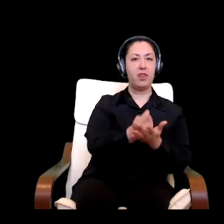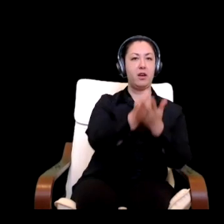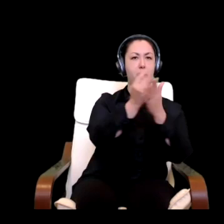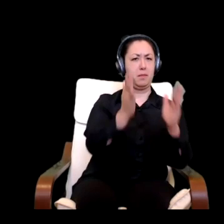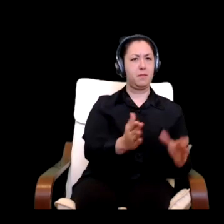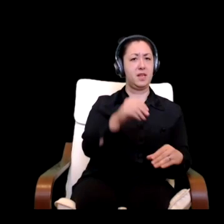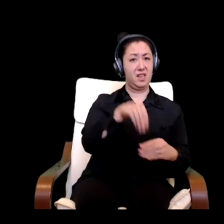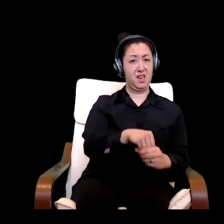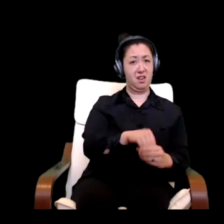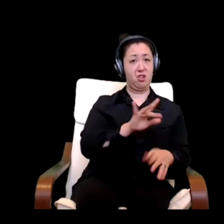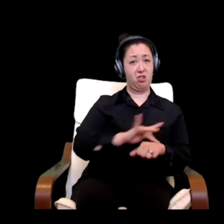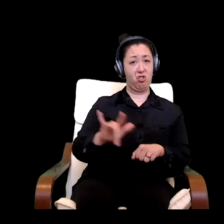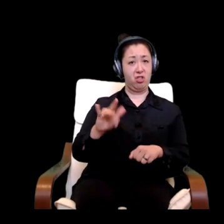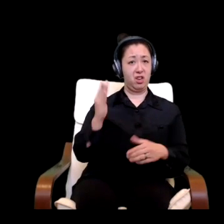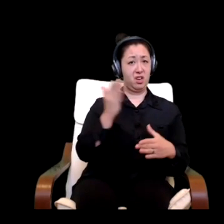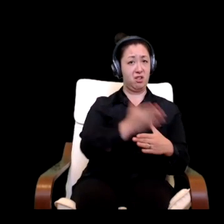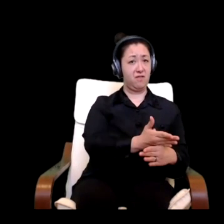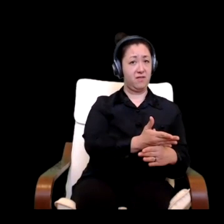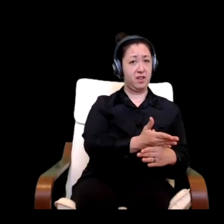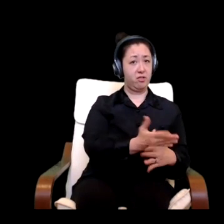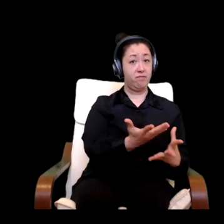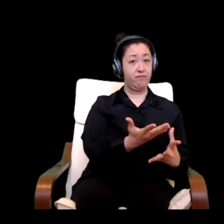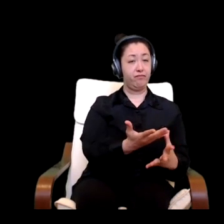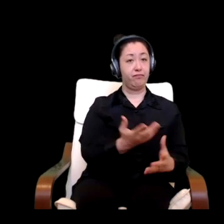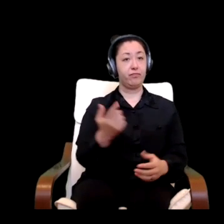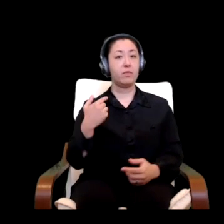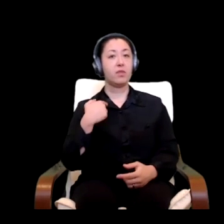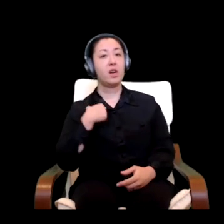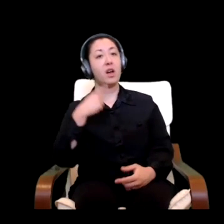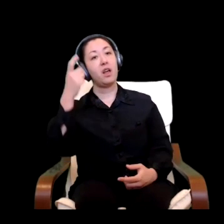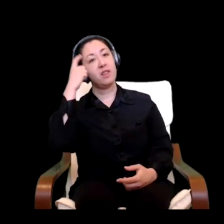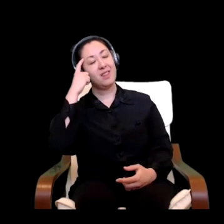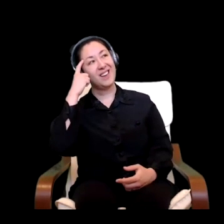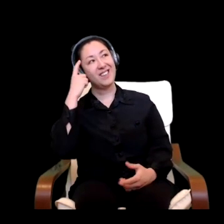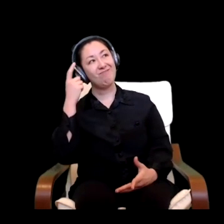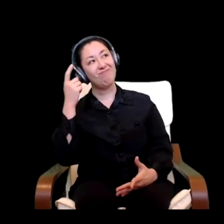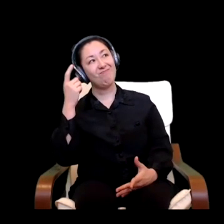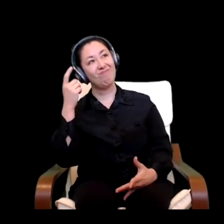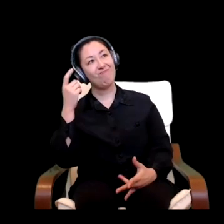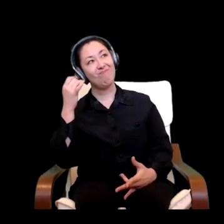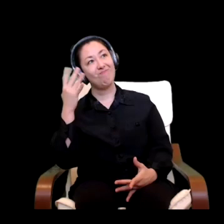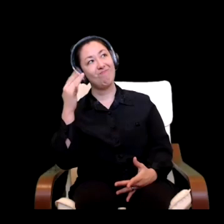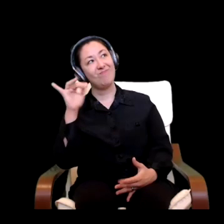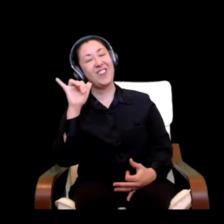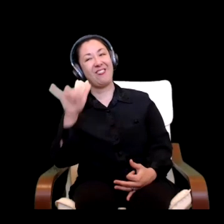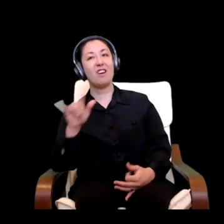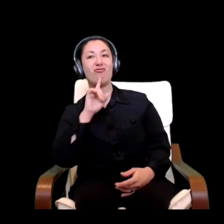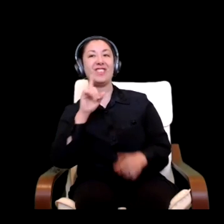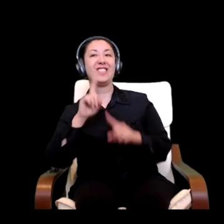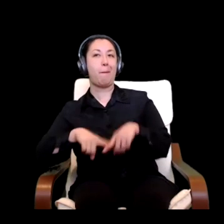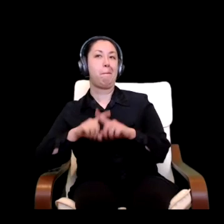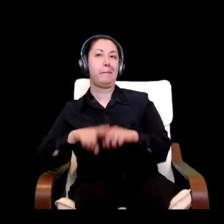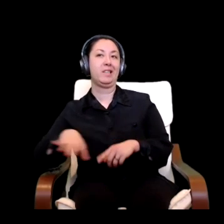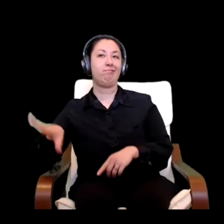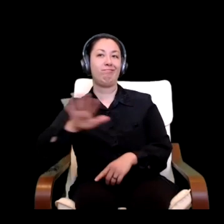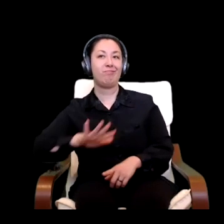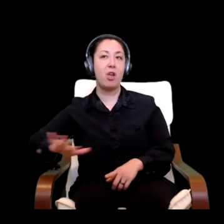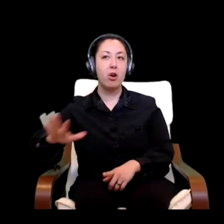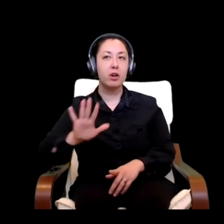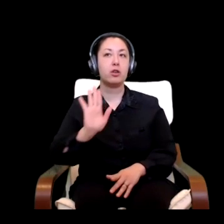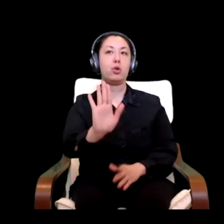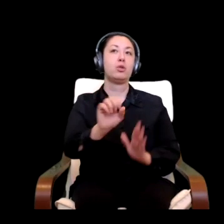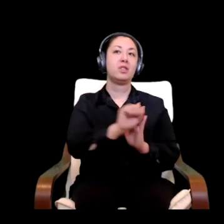I think it really depends on the area and on the state. Or it depends